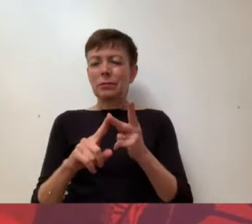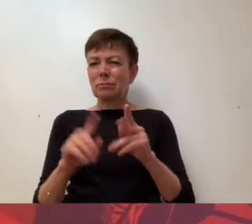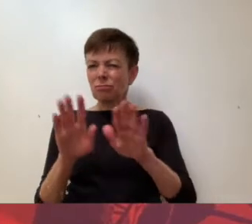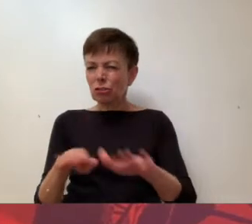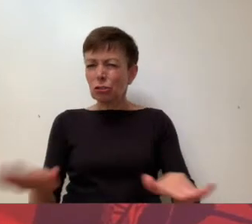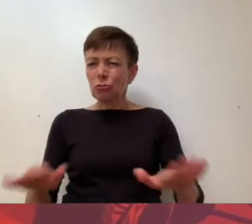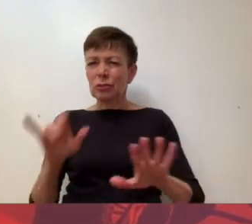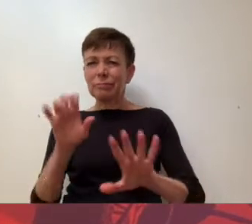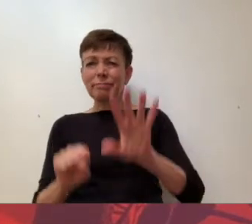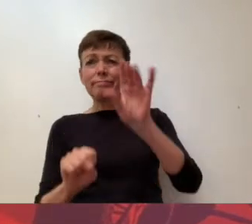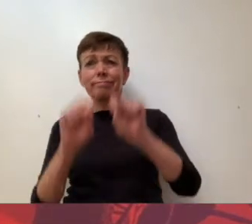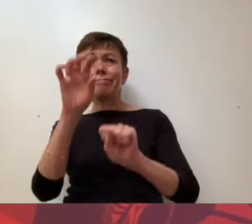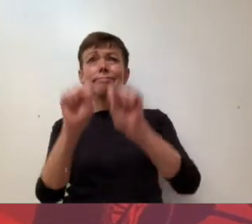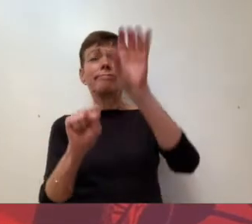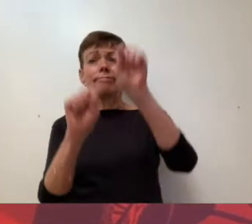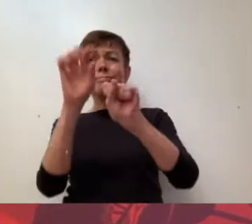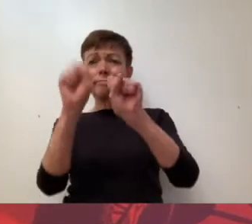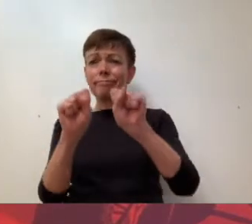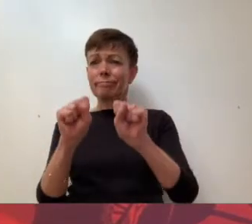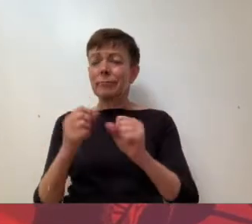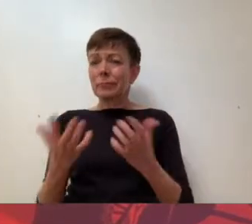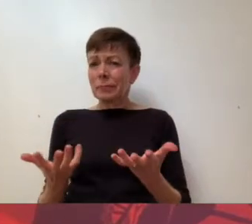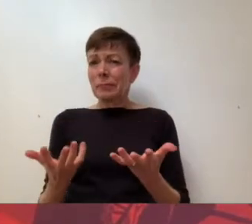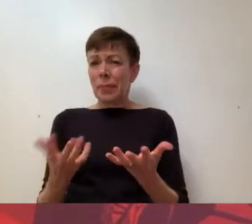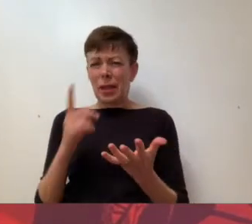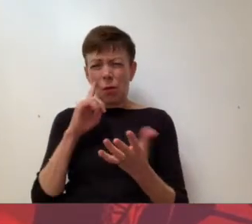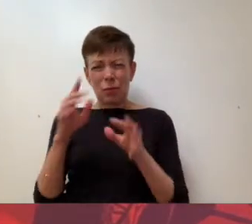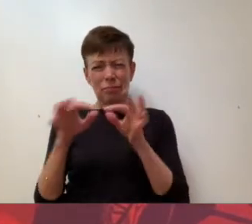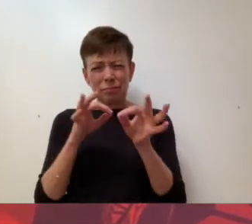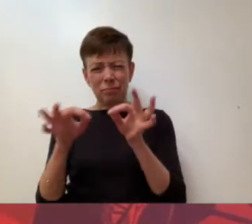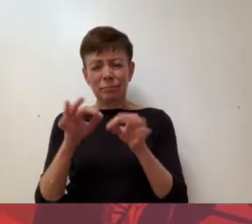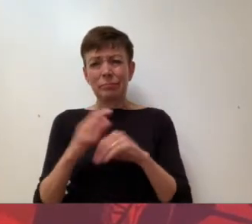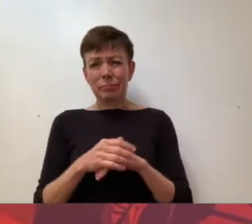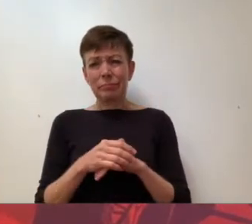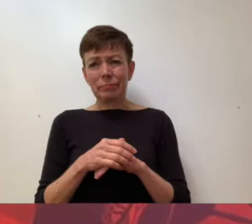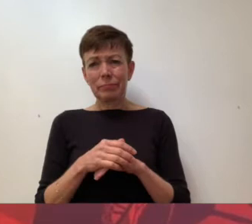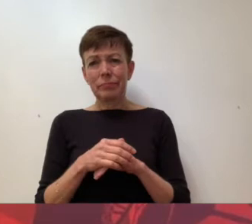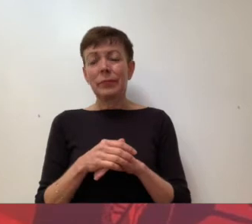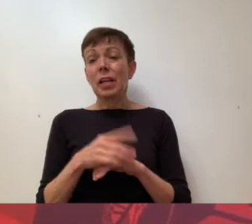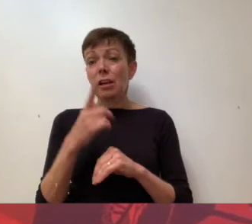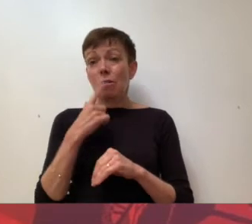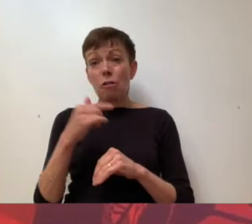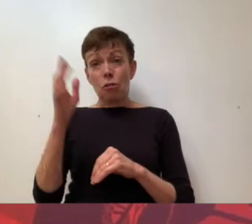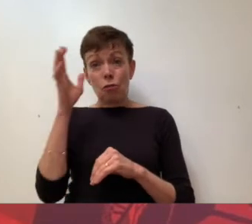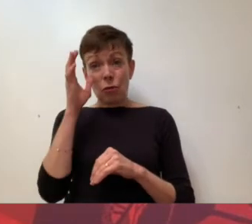playgrounds and the various play structures throughout the community today - in today's